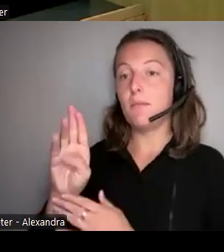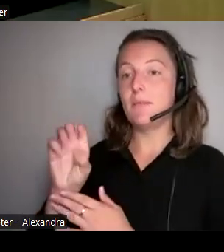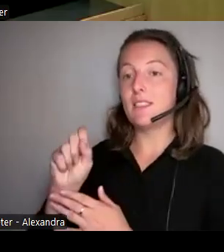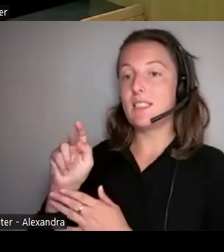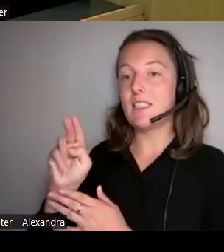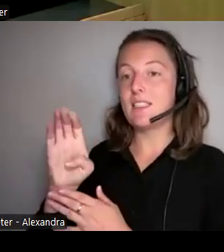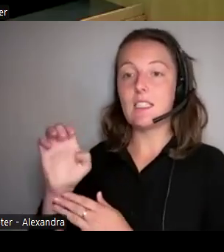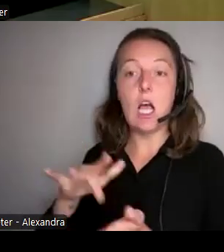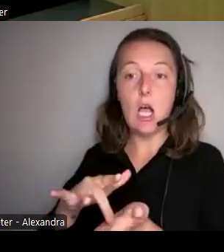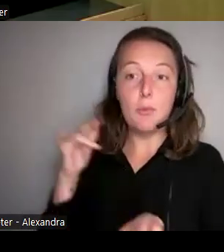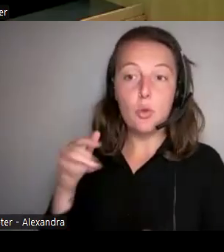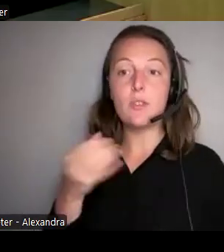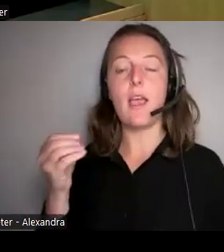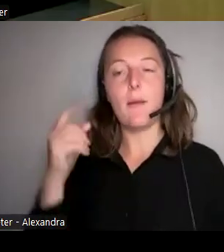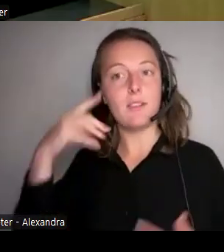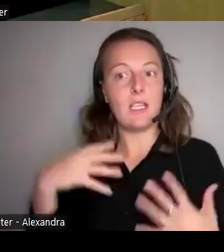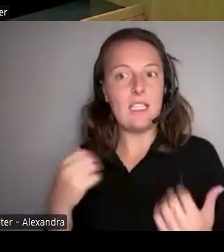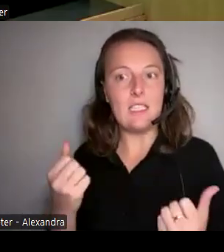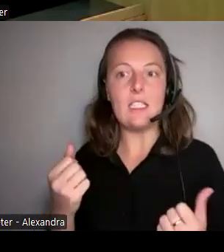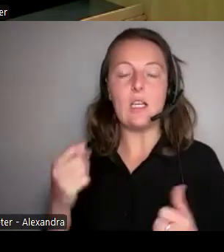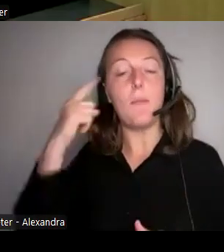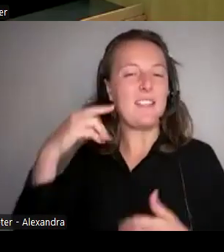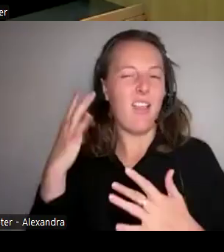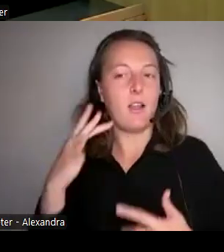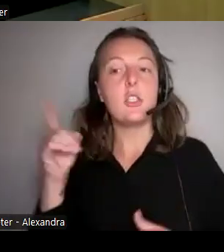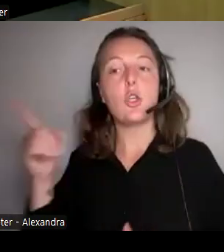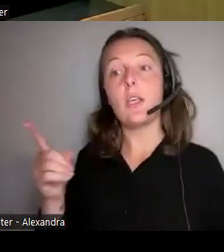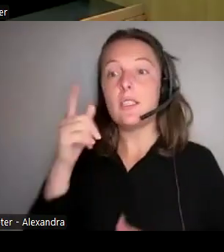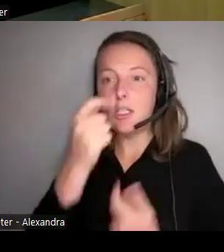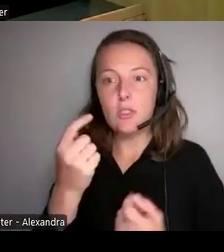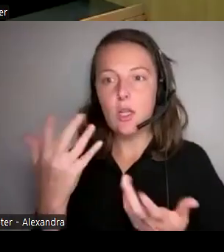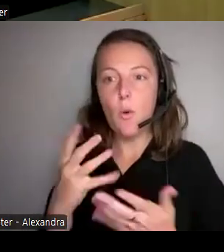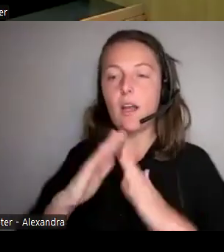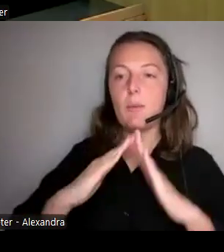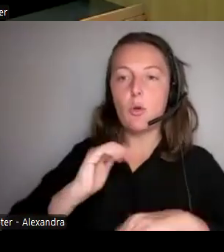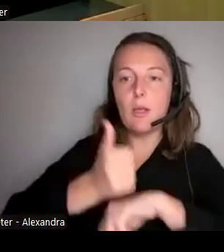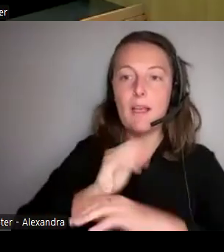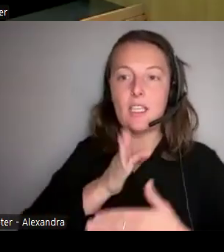so he's very interested in community- based interventions to support people with mental health